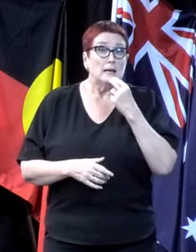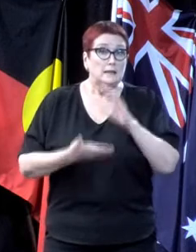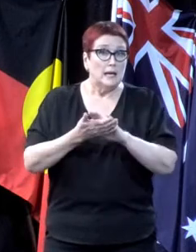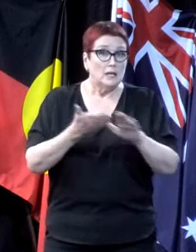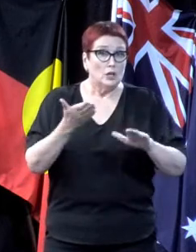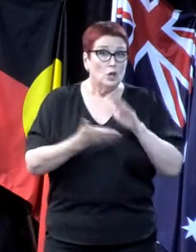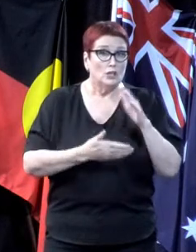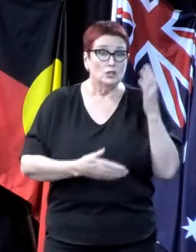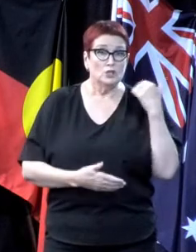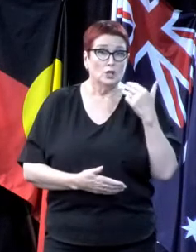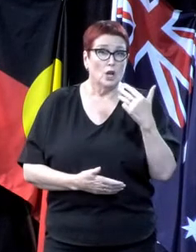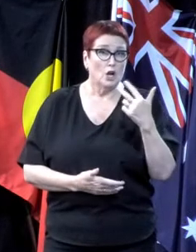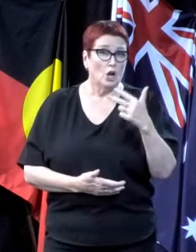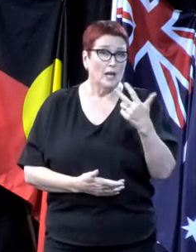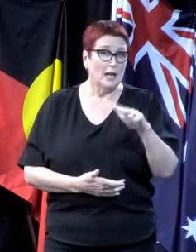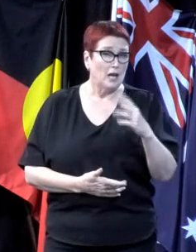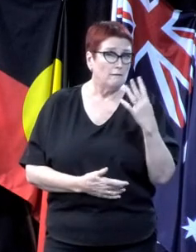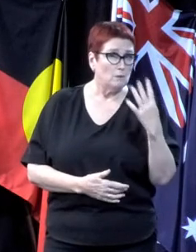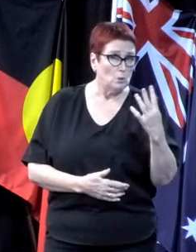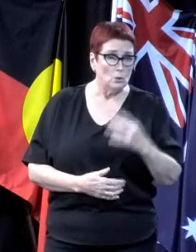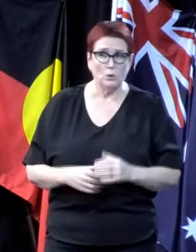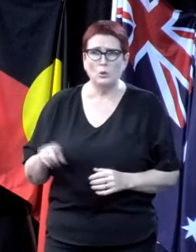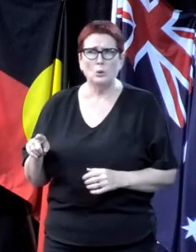'84, yes. DR MELLIFONT: OK, thank you.